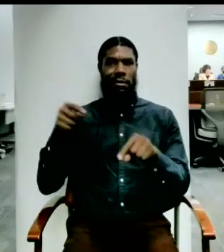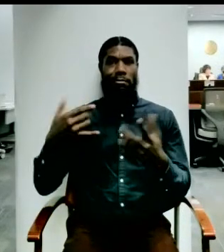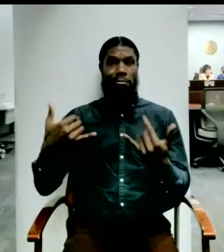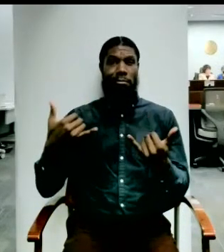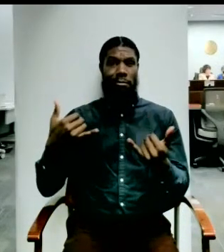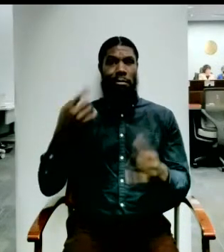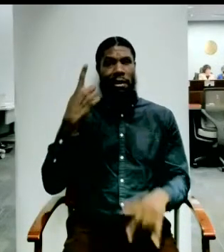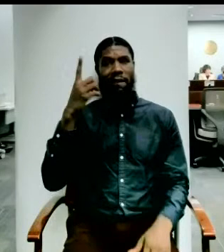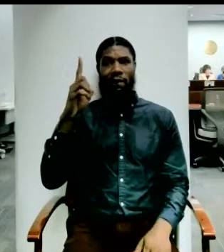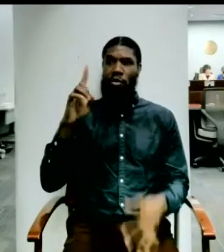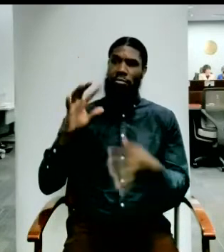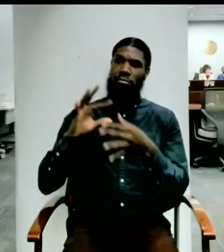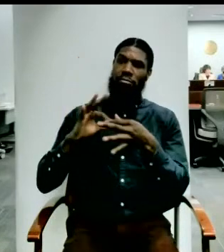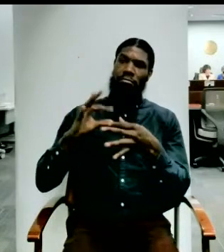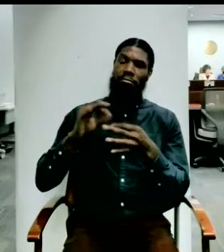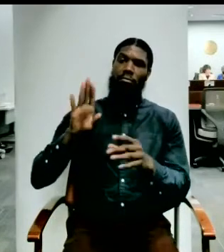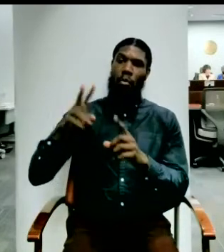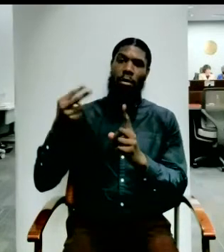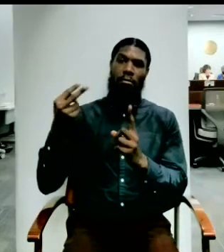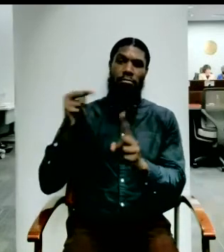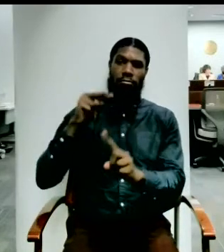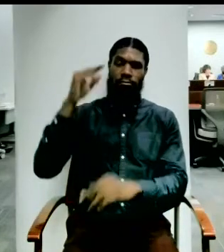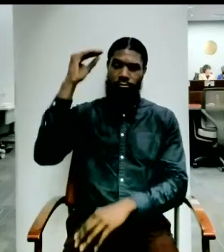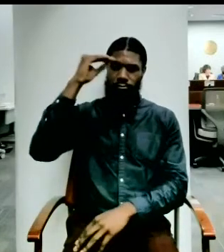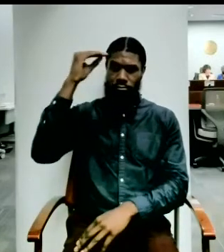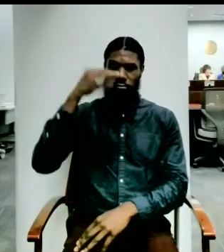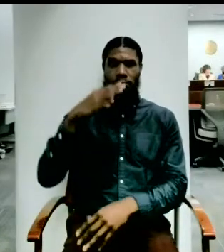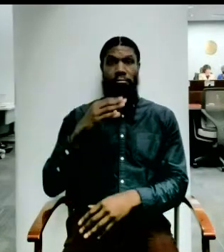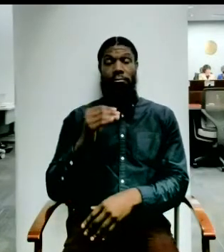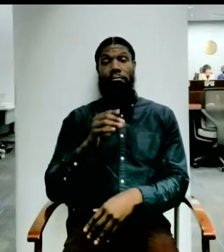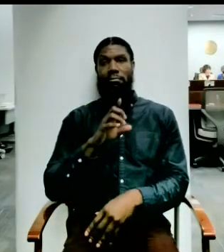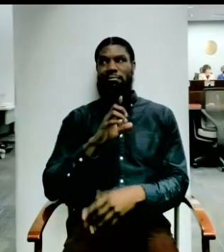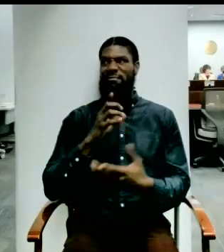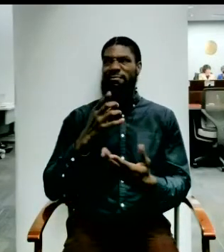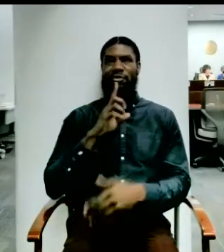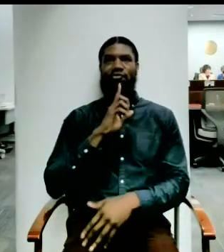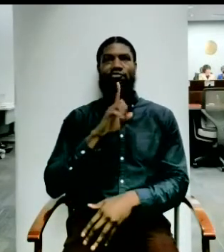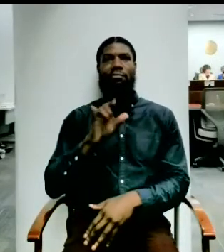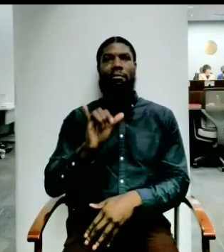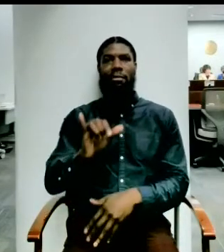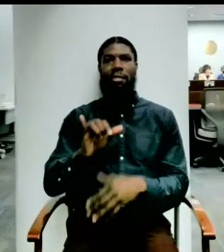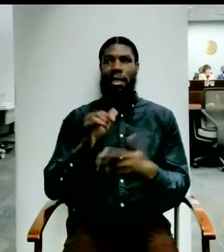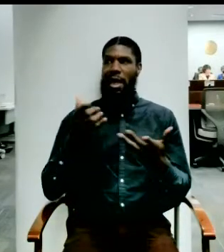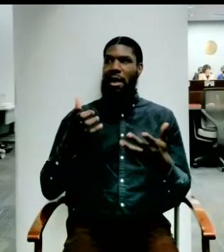present um their views and I am sure that as a matter of commenter we can work this